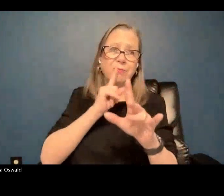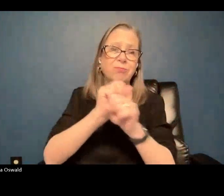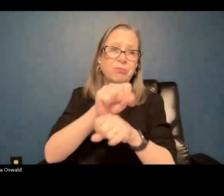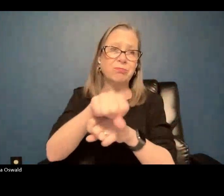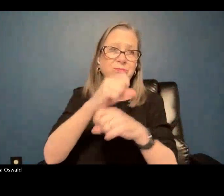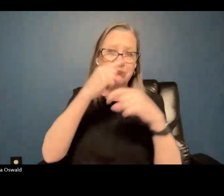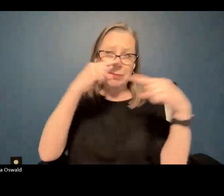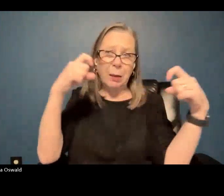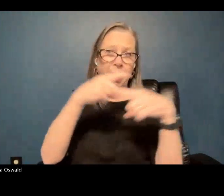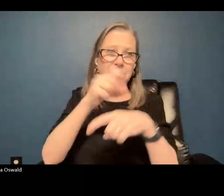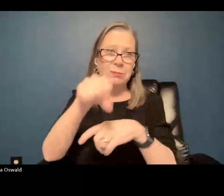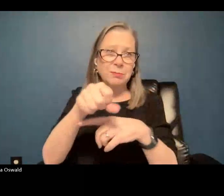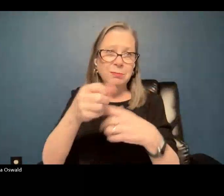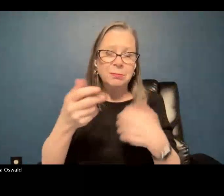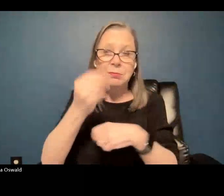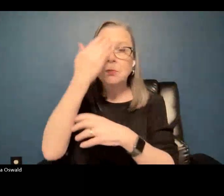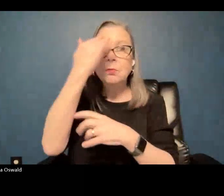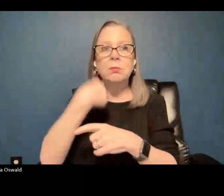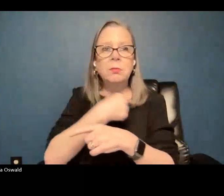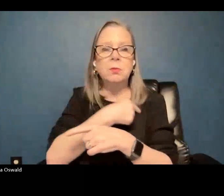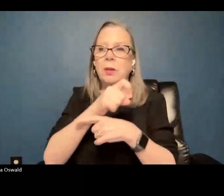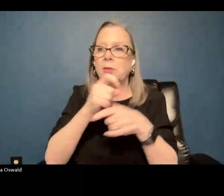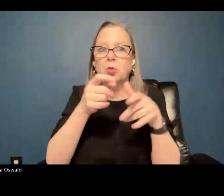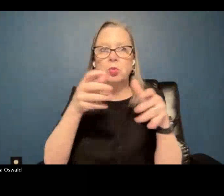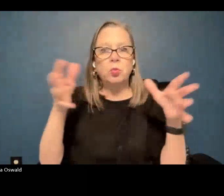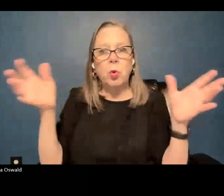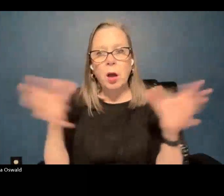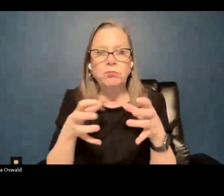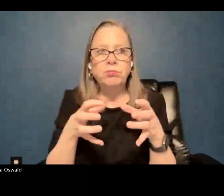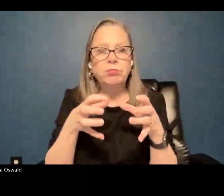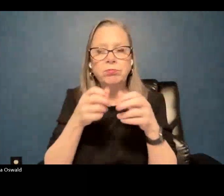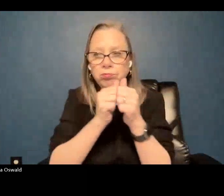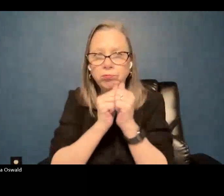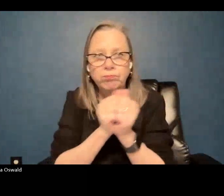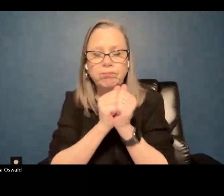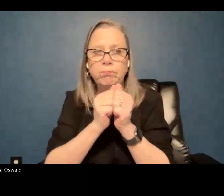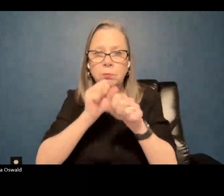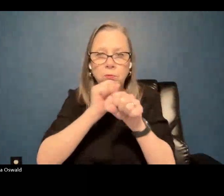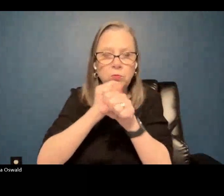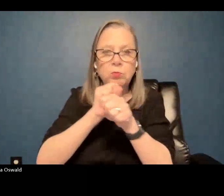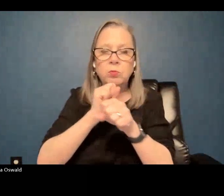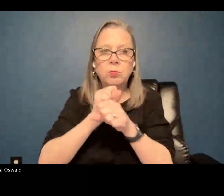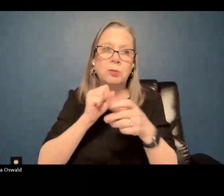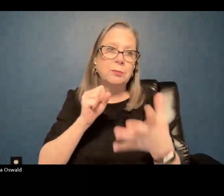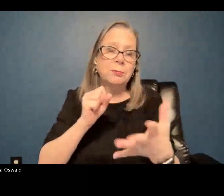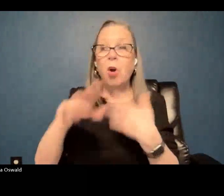come together and, and work collaboratively as as Raquel and all of us really are saying this what it's going to take.